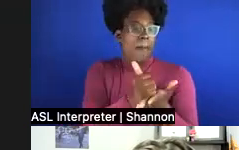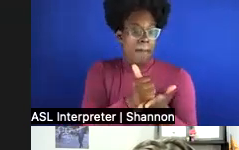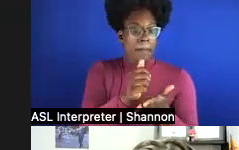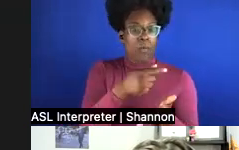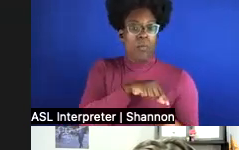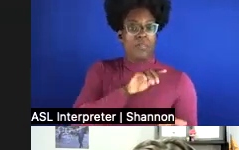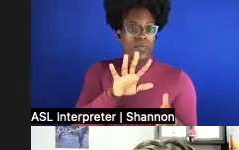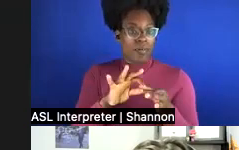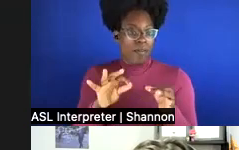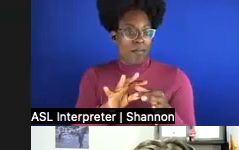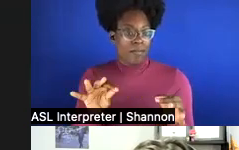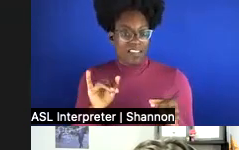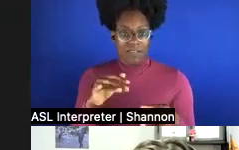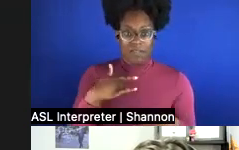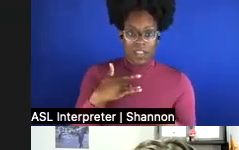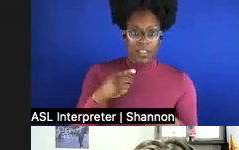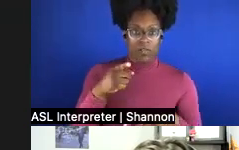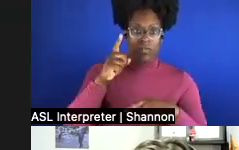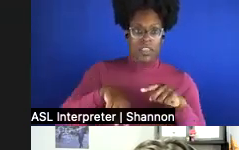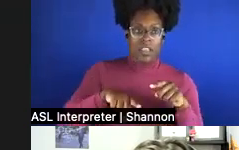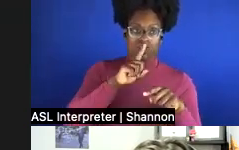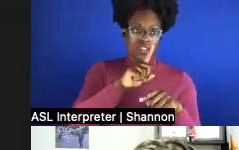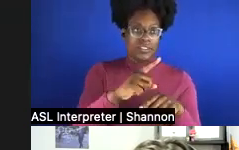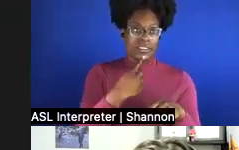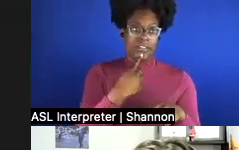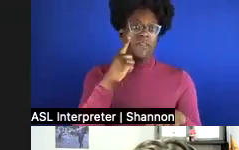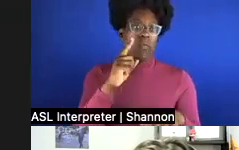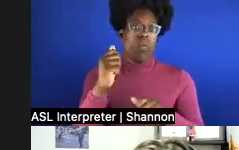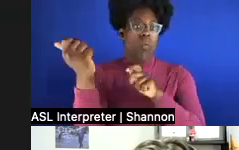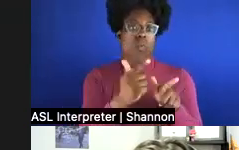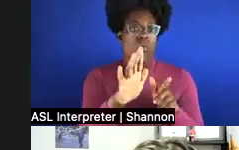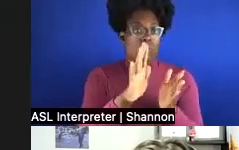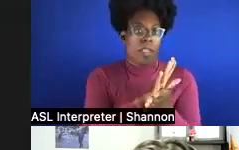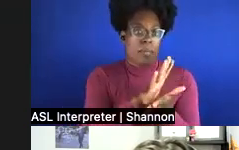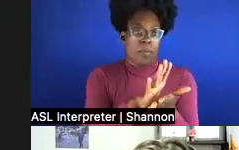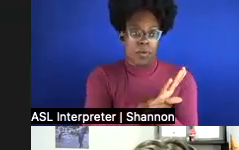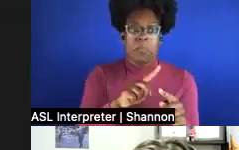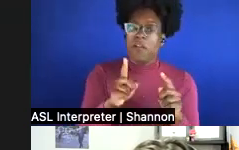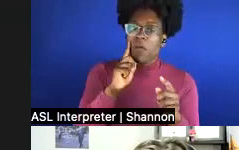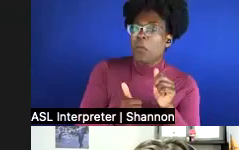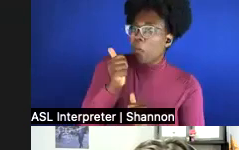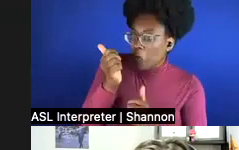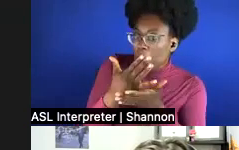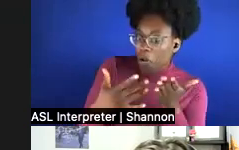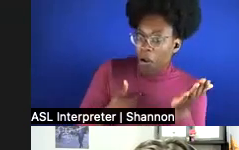if they feel it cannot be said absolutely: "For the most part, I found..." Next slide.